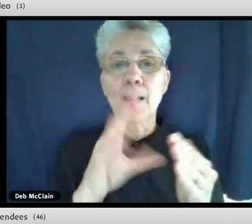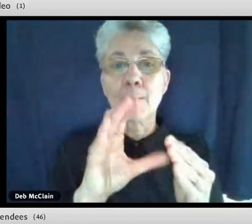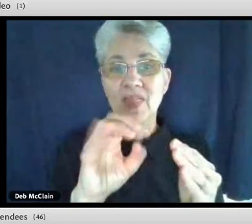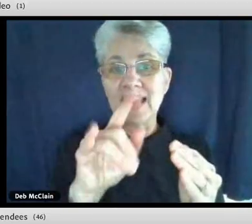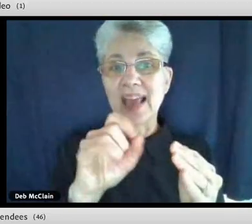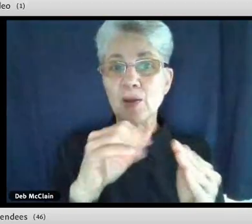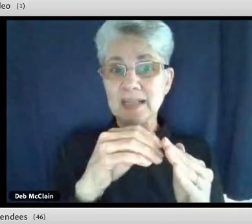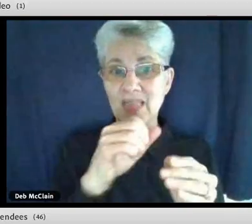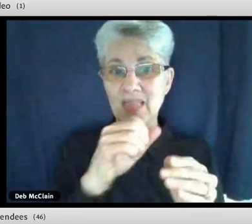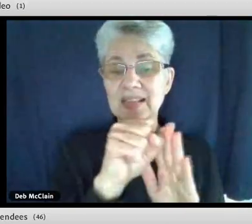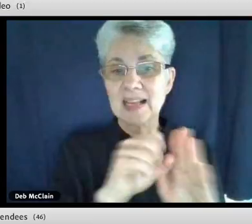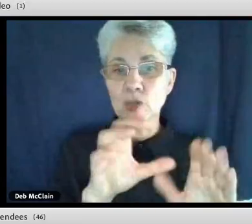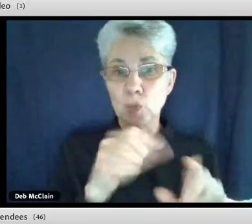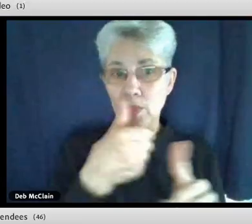are doing their own thing,